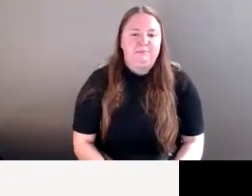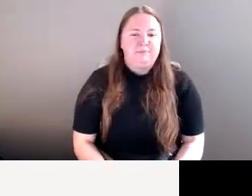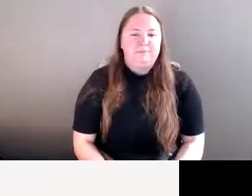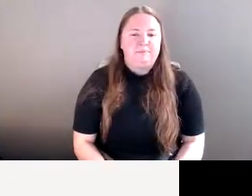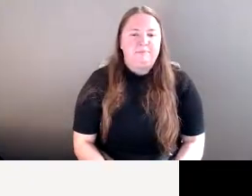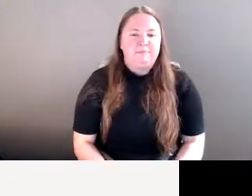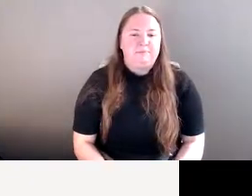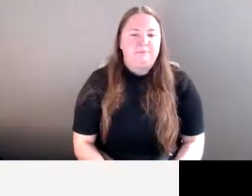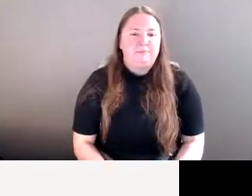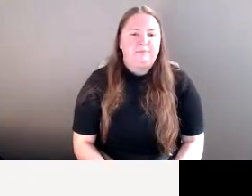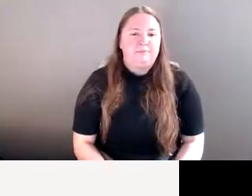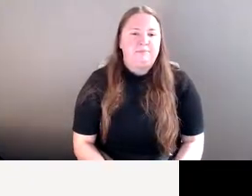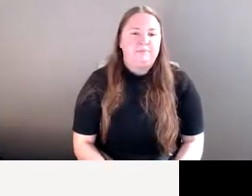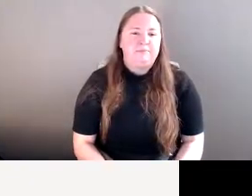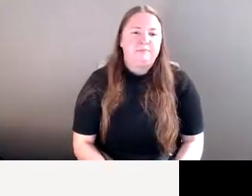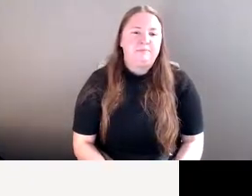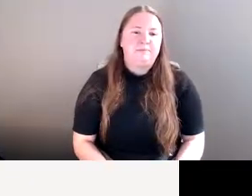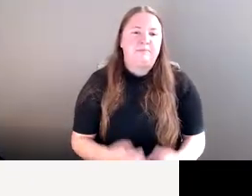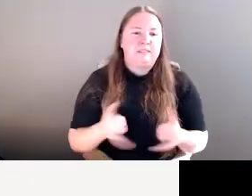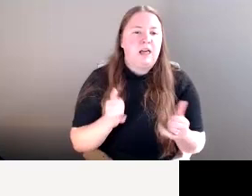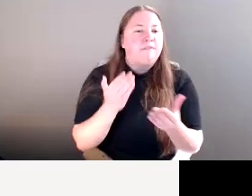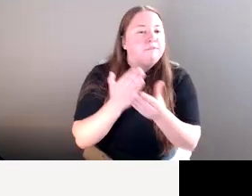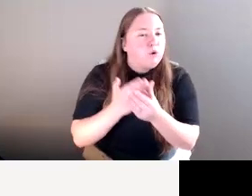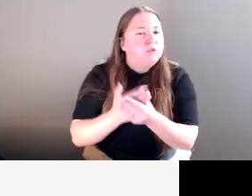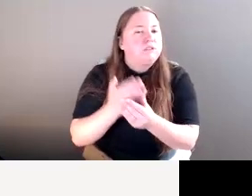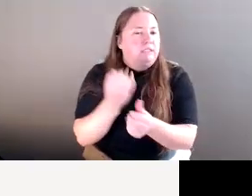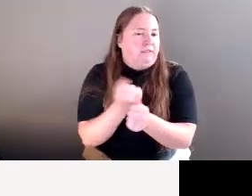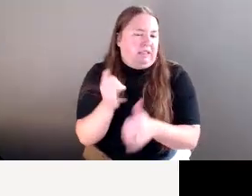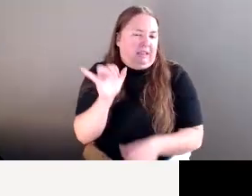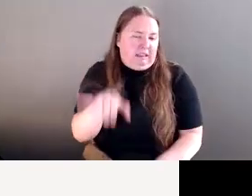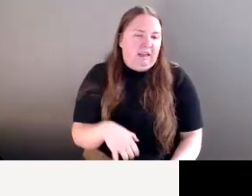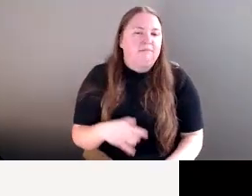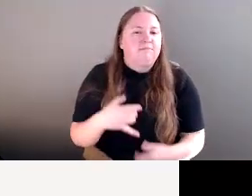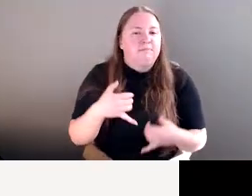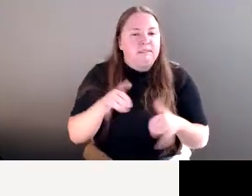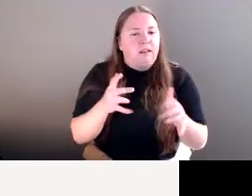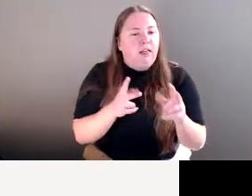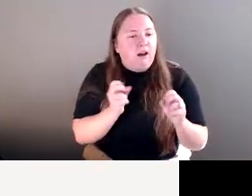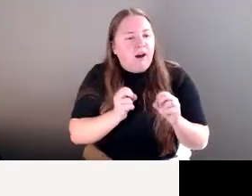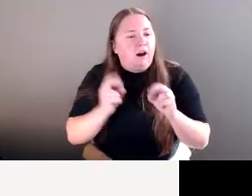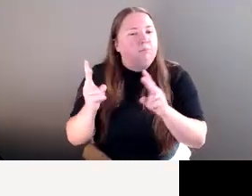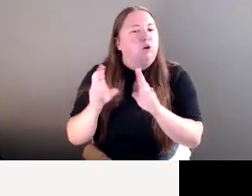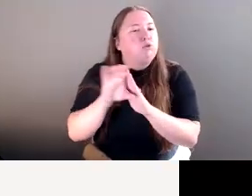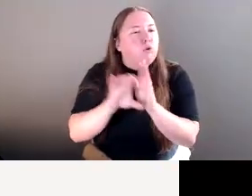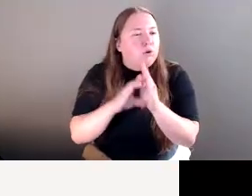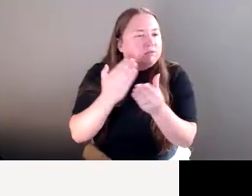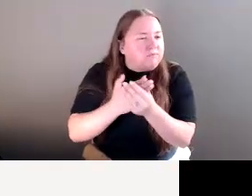again, you can still have folders and everything like that. You can still upload your course files or images or anything.